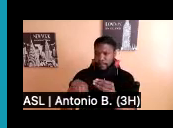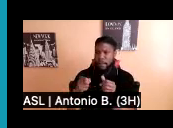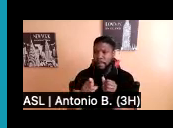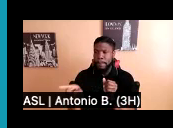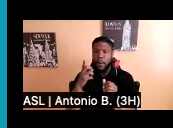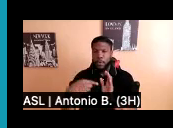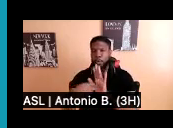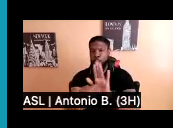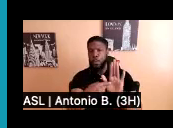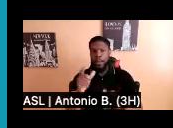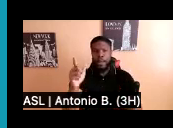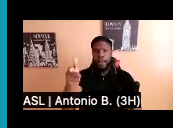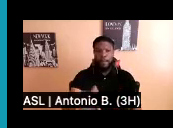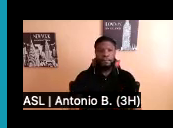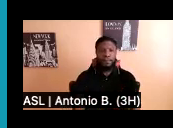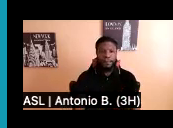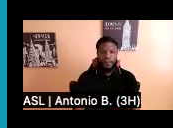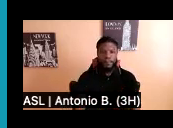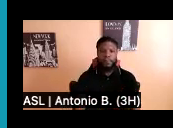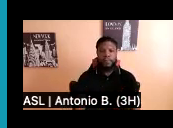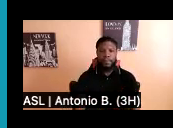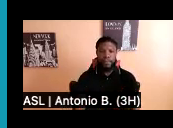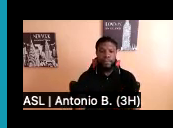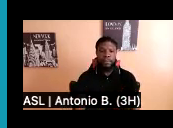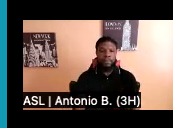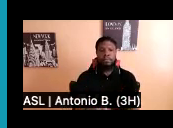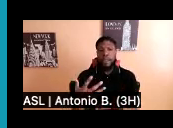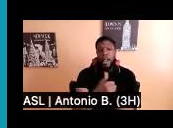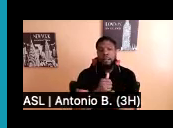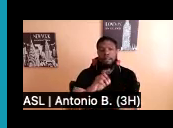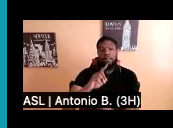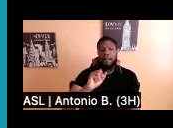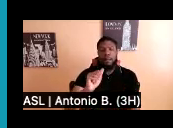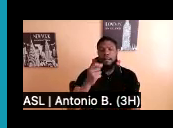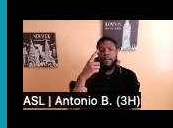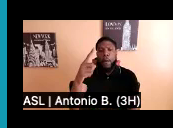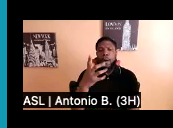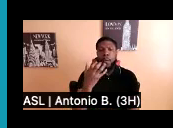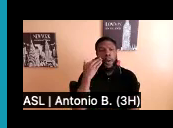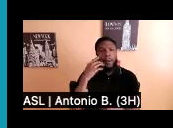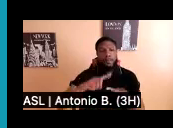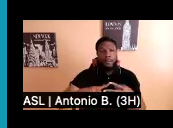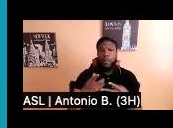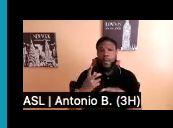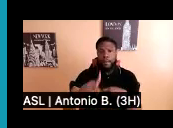I collected all of this data because I wanted to know 1) what sorts of asynchronous comments were teachers and consultants making